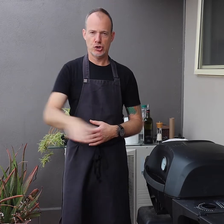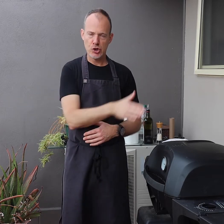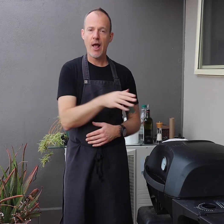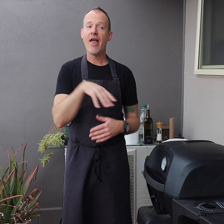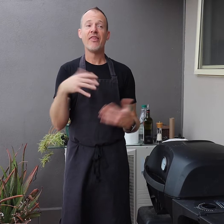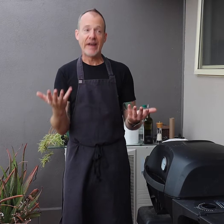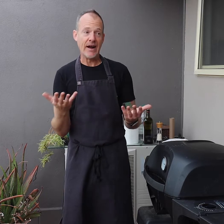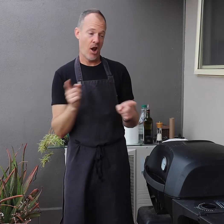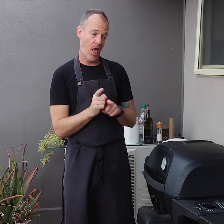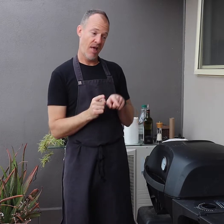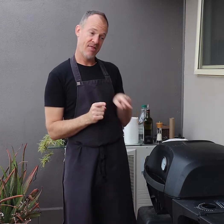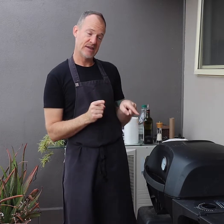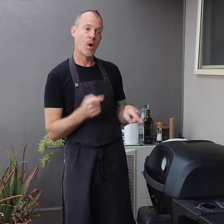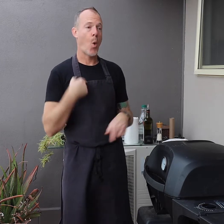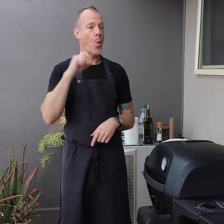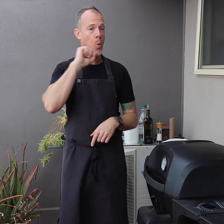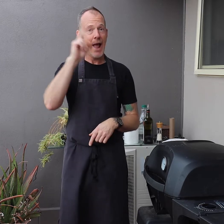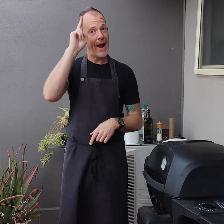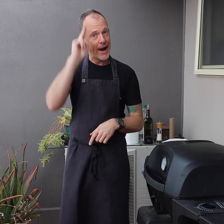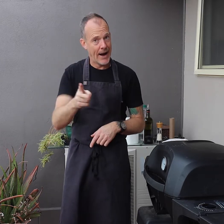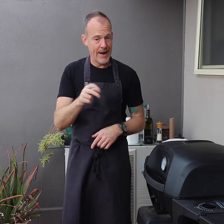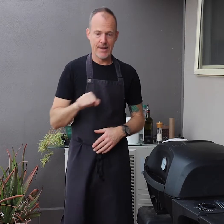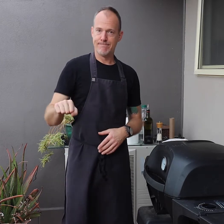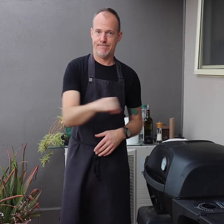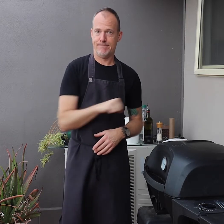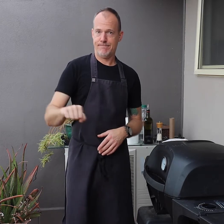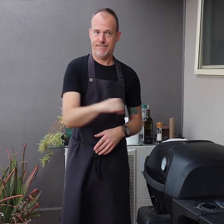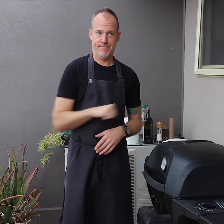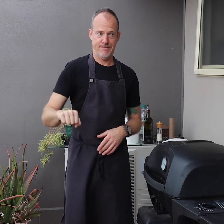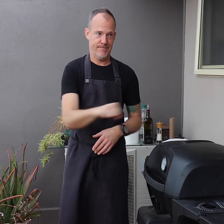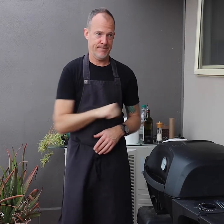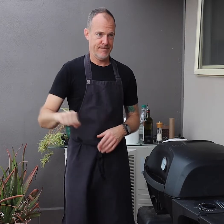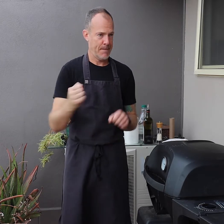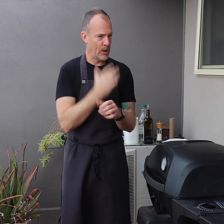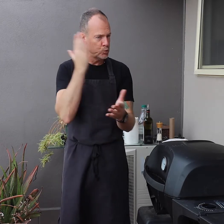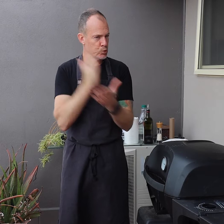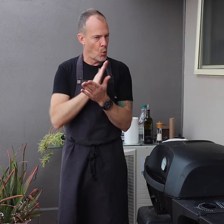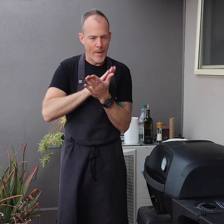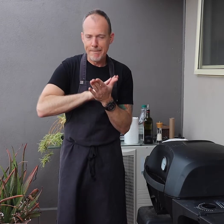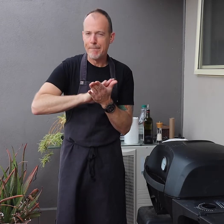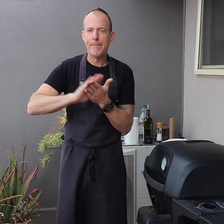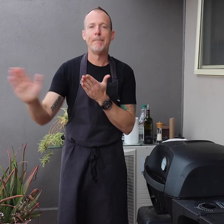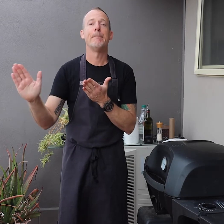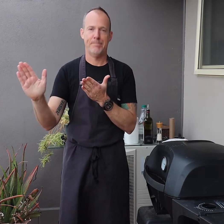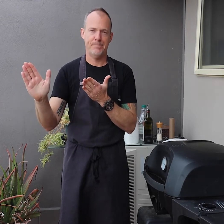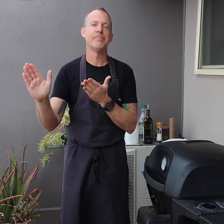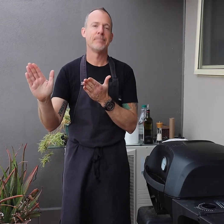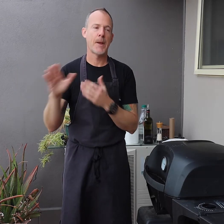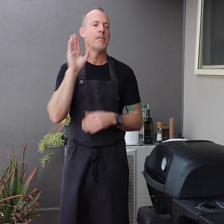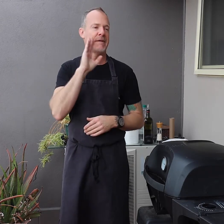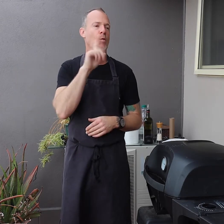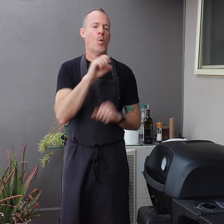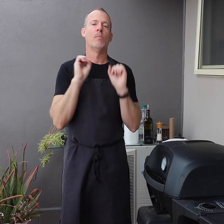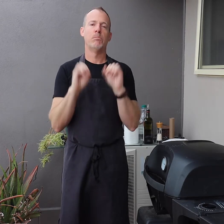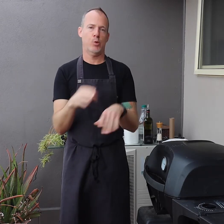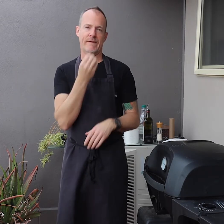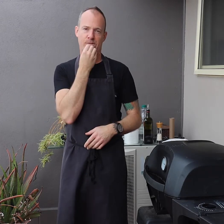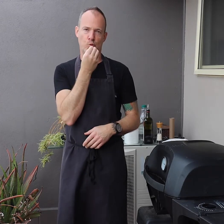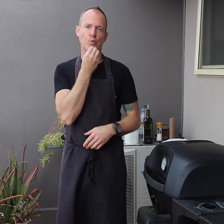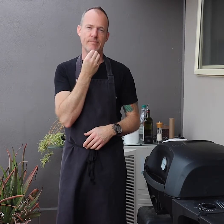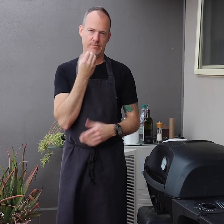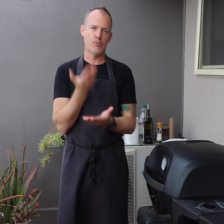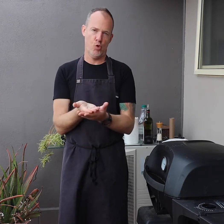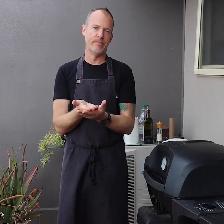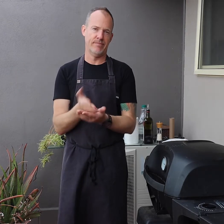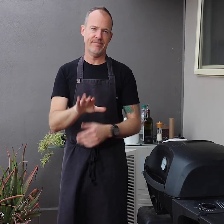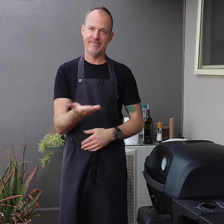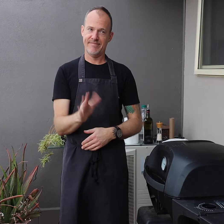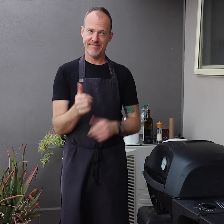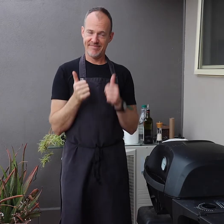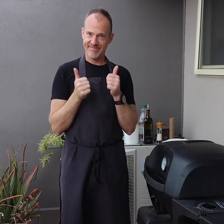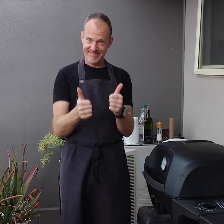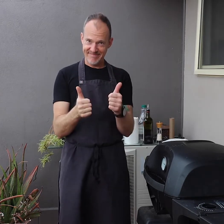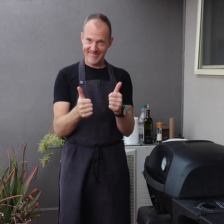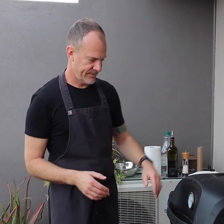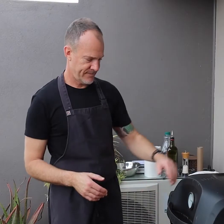The same as the home BBQ, wipe it down again, making sure it is thoroughly clean before you put your food on it.